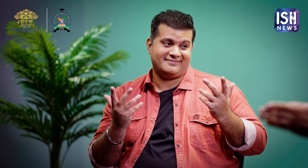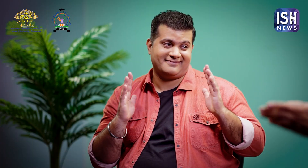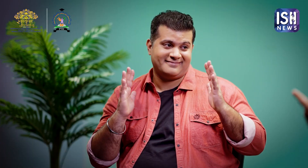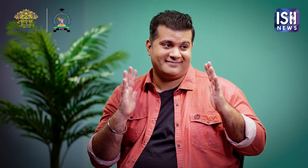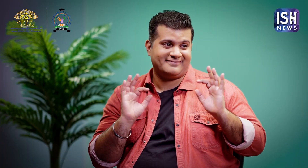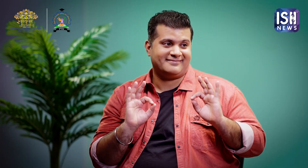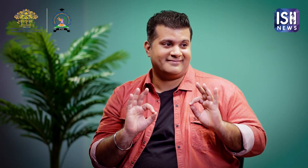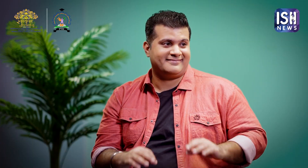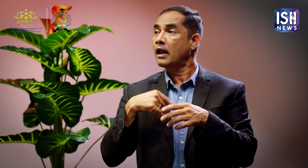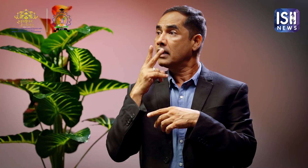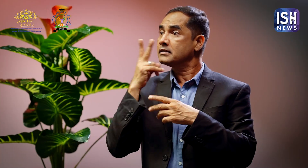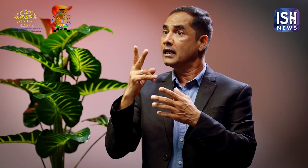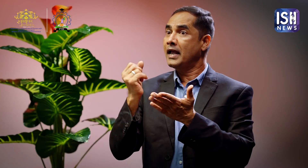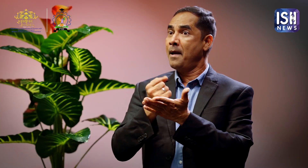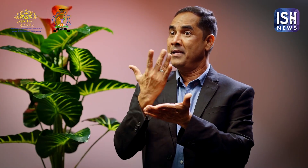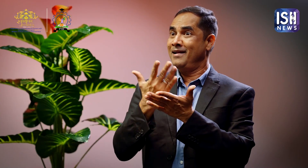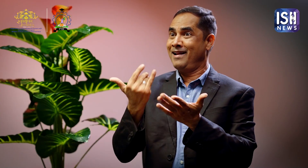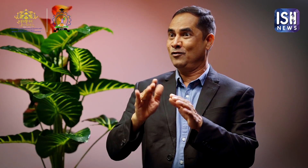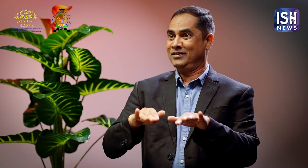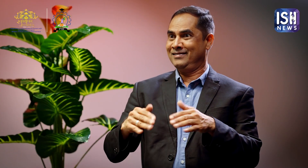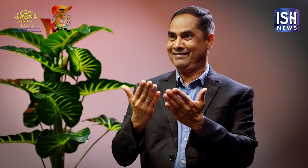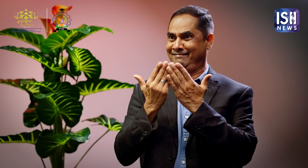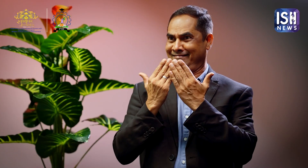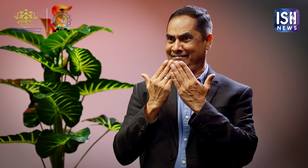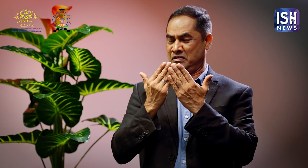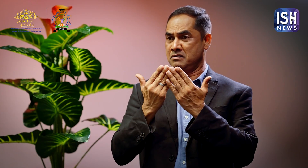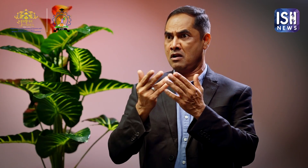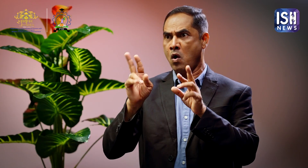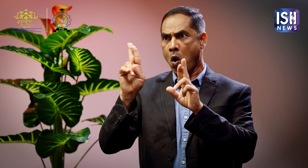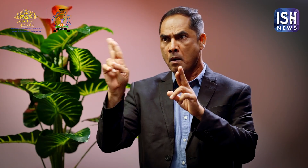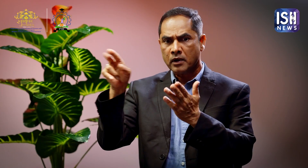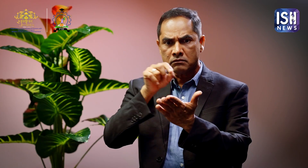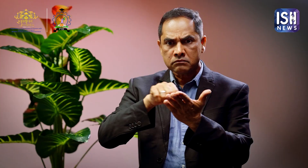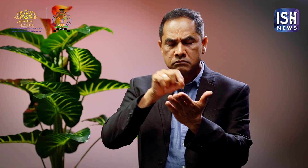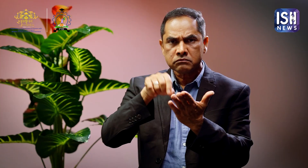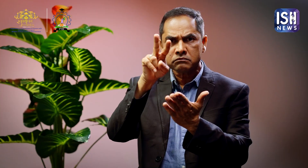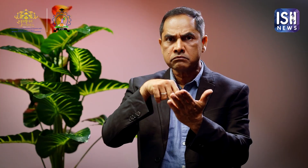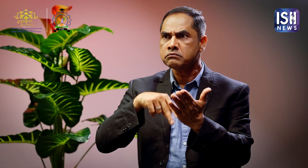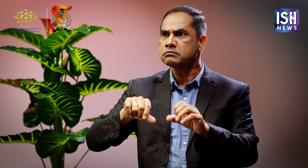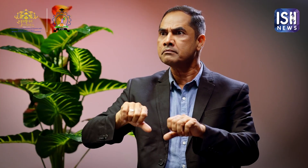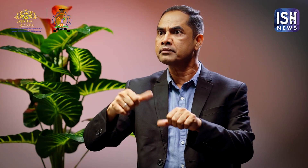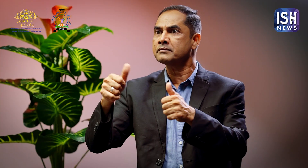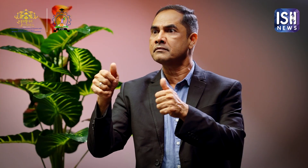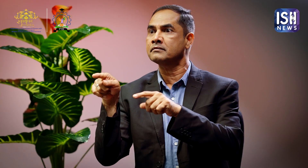Cheers! Very good! My goal is for the students at Happy Hands to not only read and write proficiently